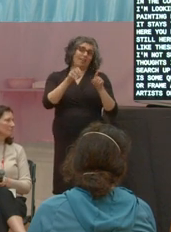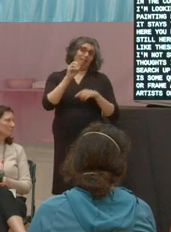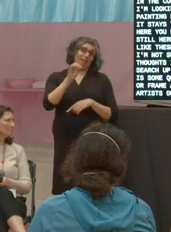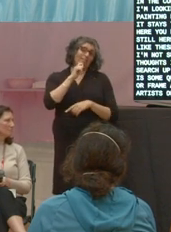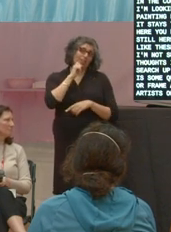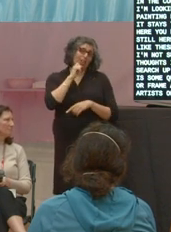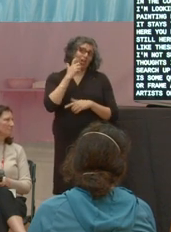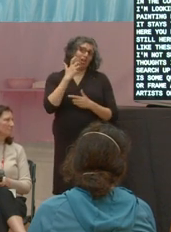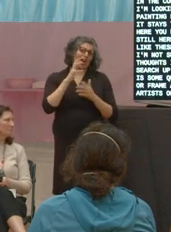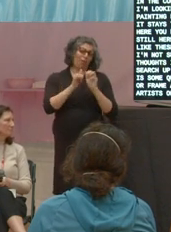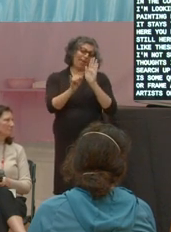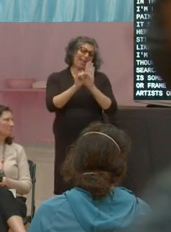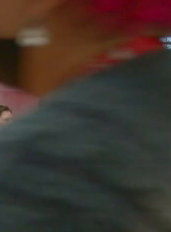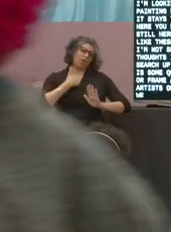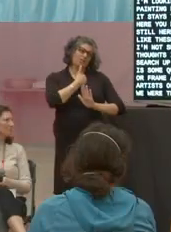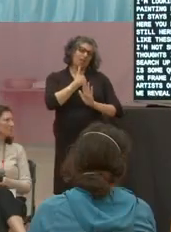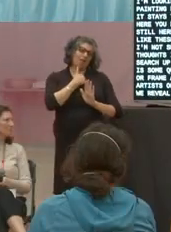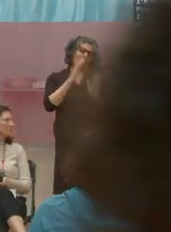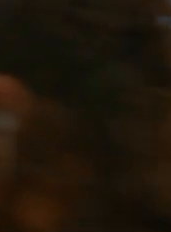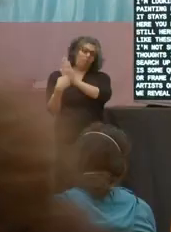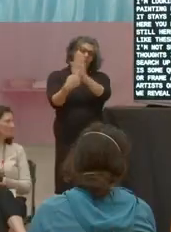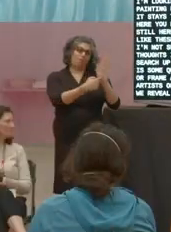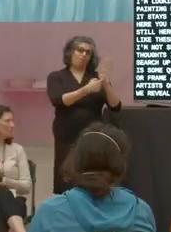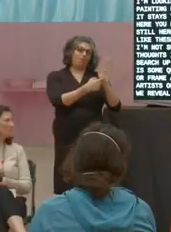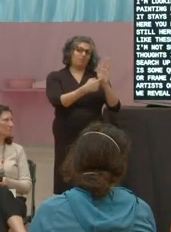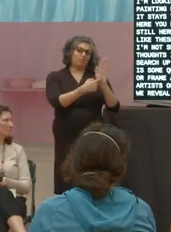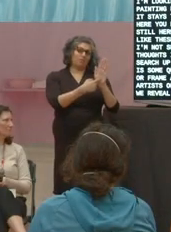yourselves. We reveal ourselves to institutions, especially when